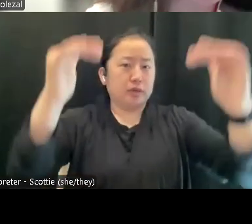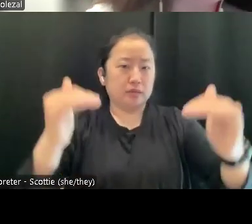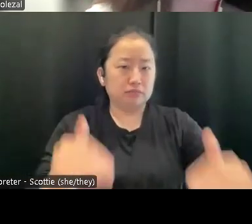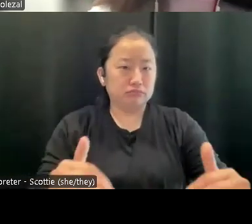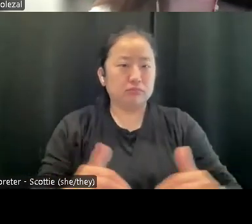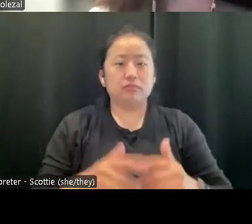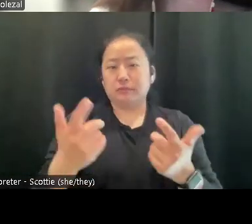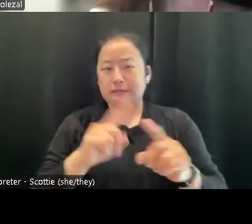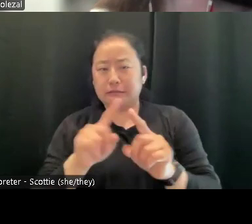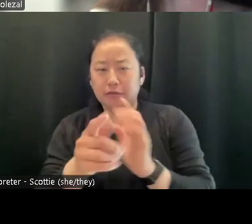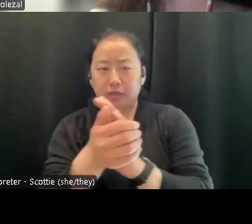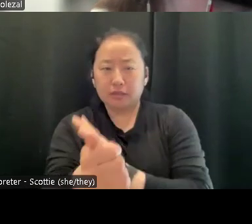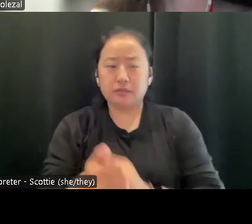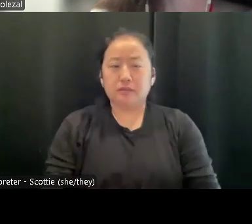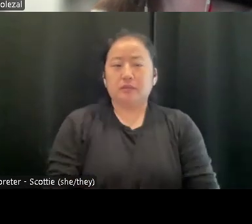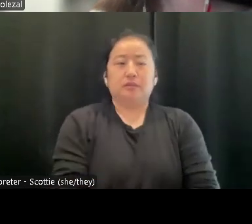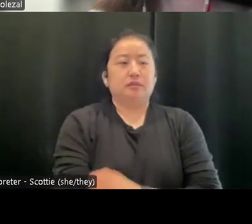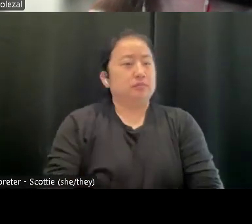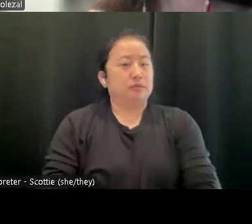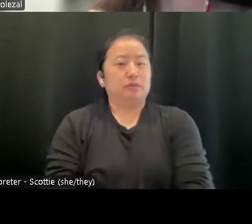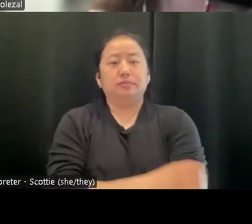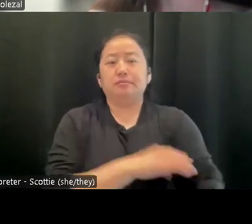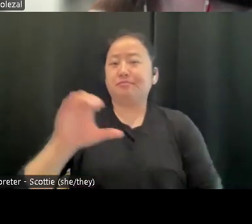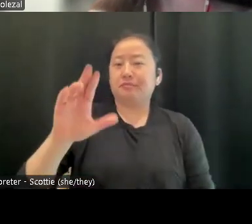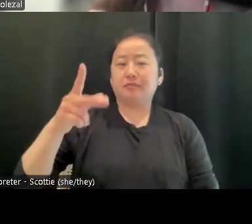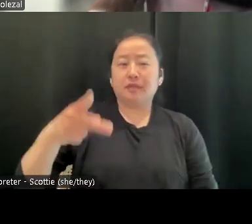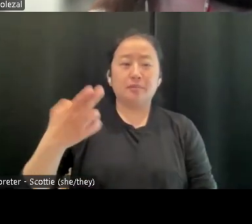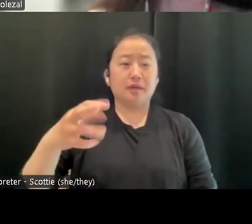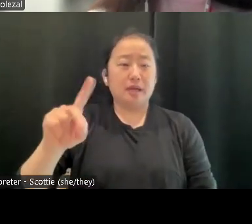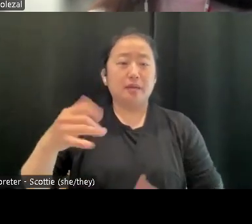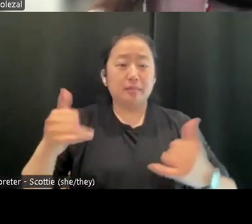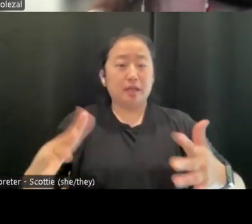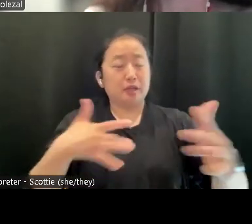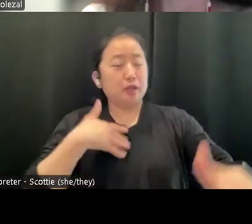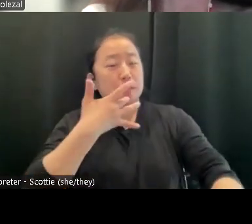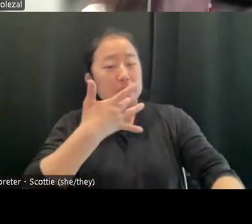Additionally game developers are increasingly focusing on inclusive design for everyone.